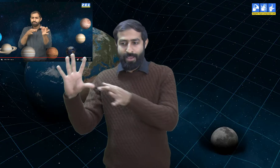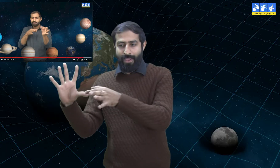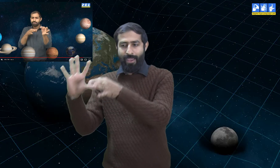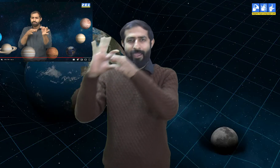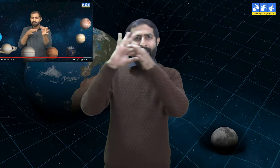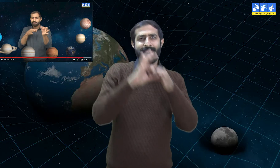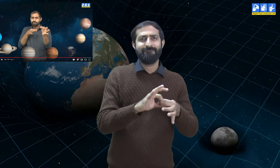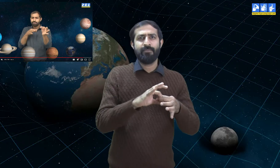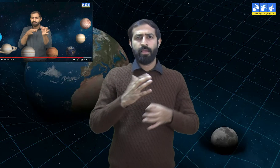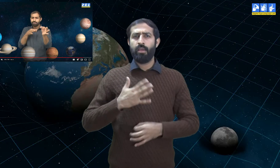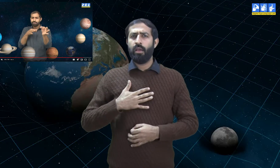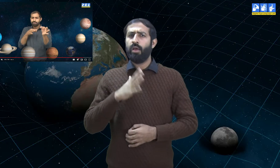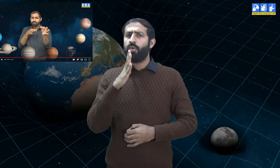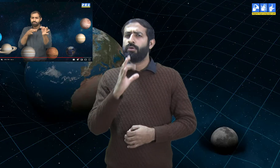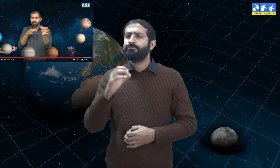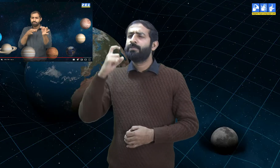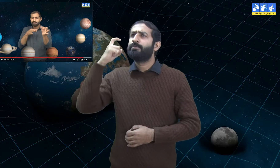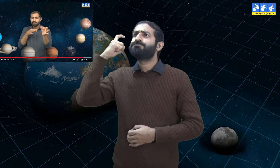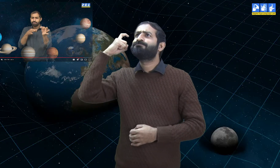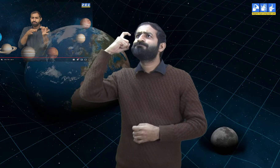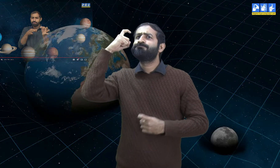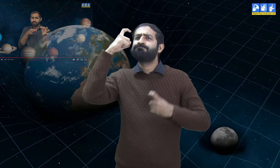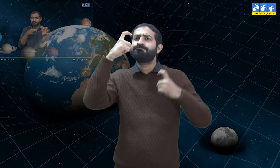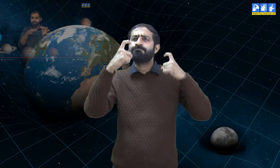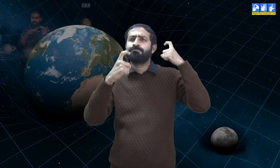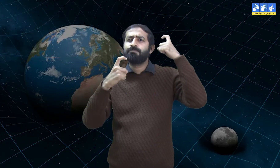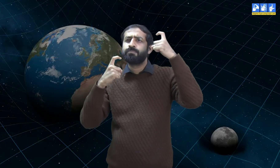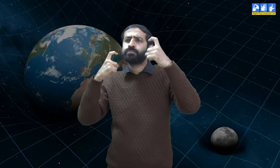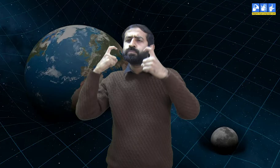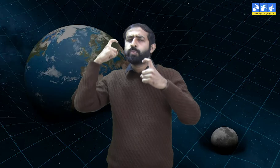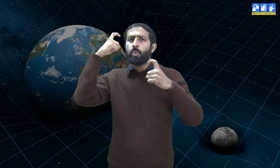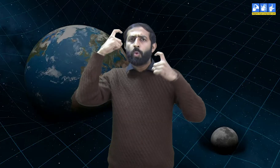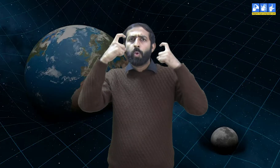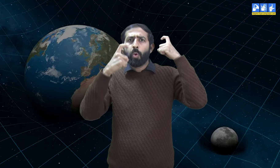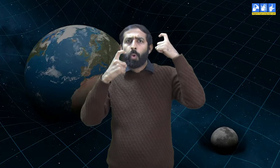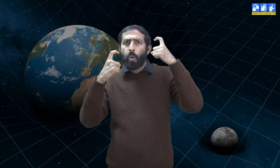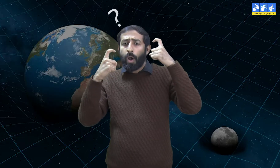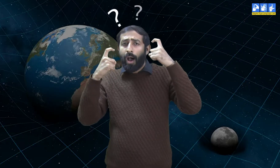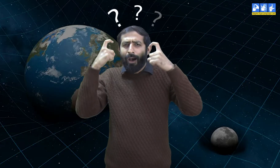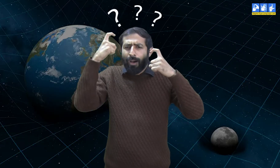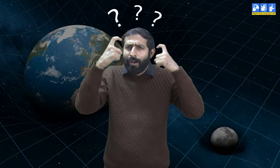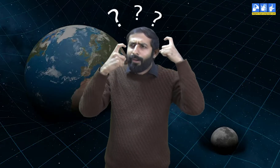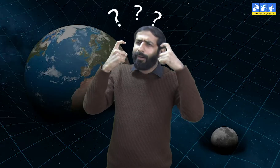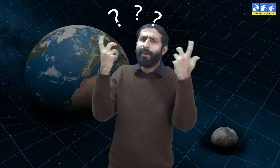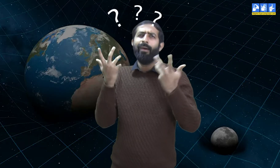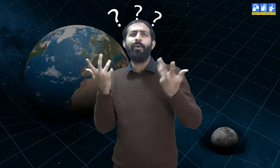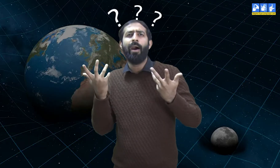There is a question coming in my mind related to the same.